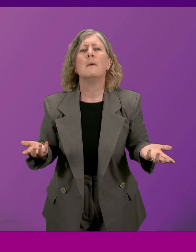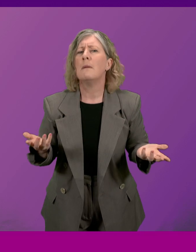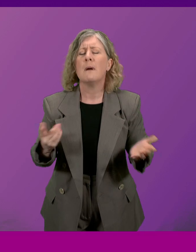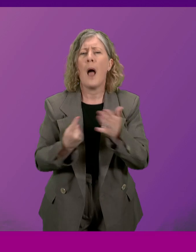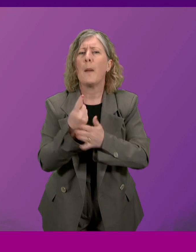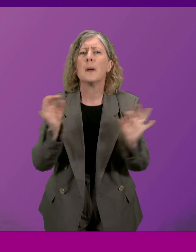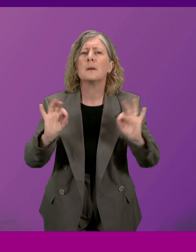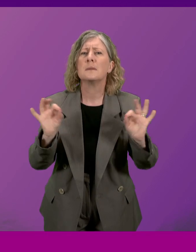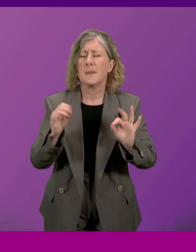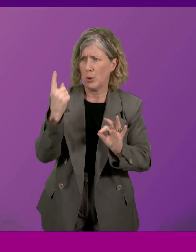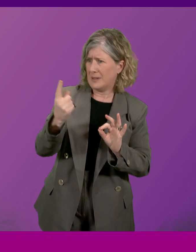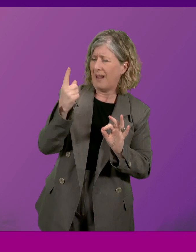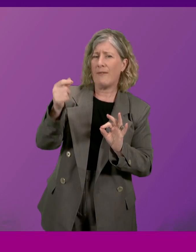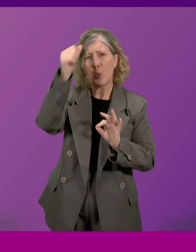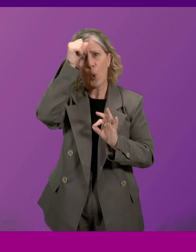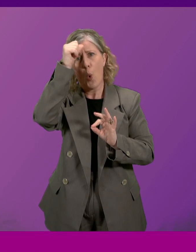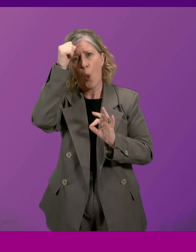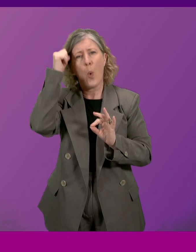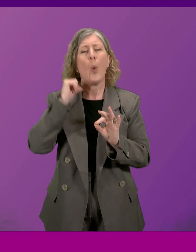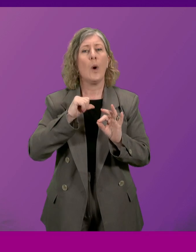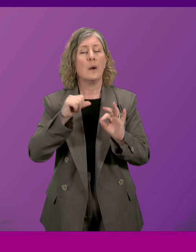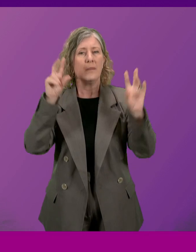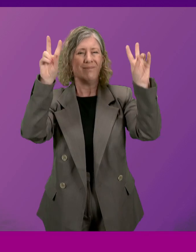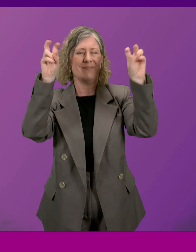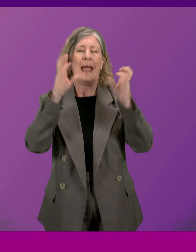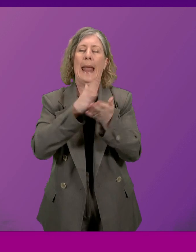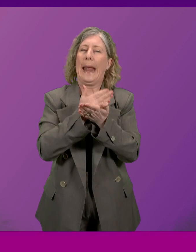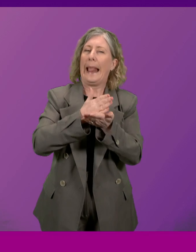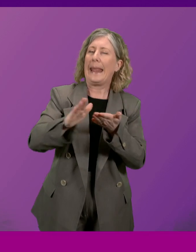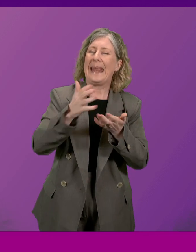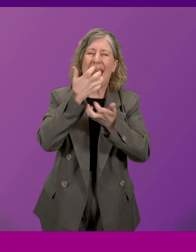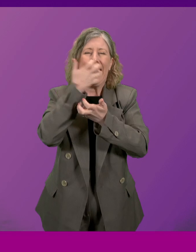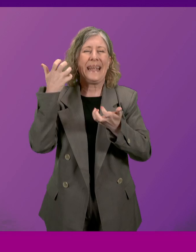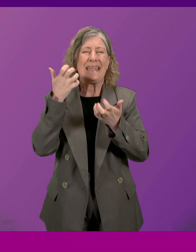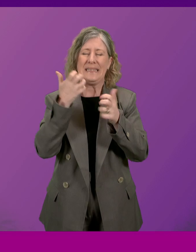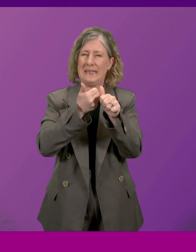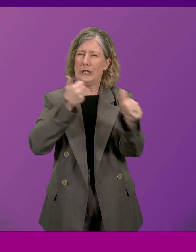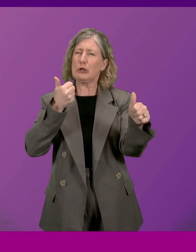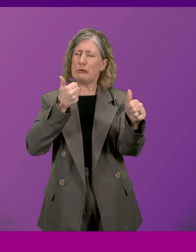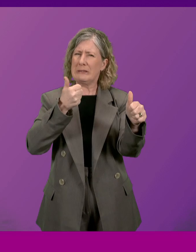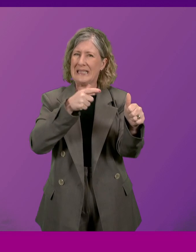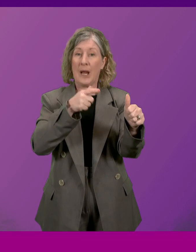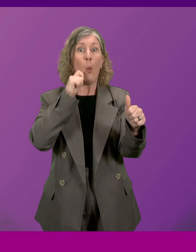that the clean-heat industry will take off only if the Government gives clarity and leadership,